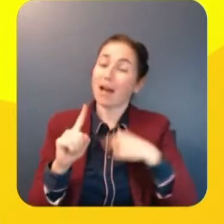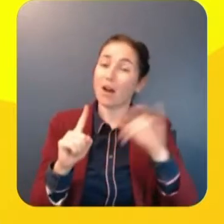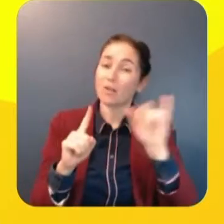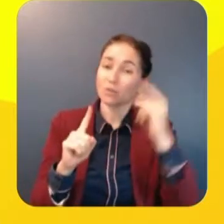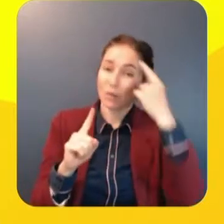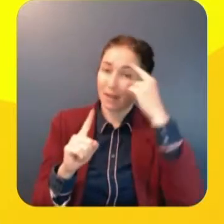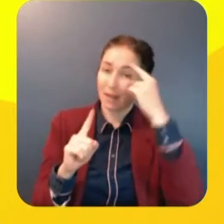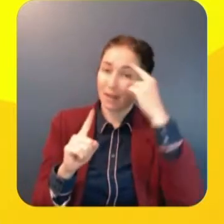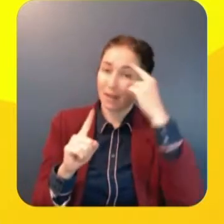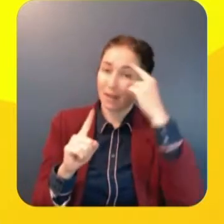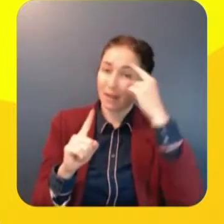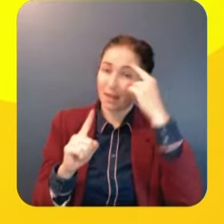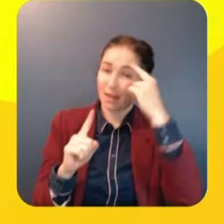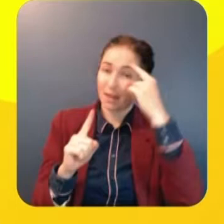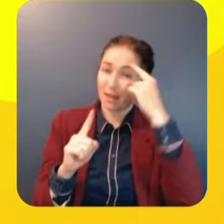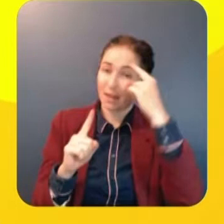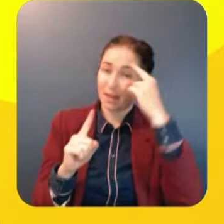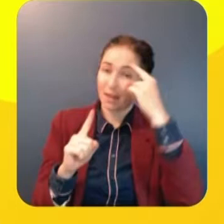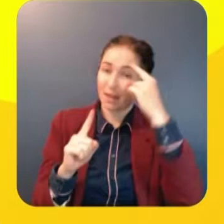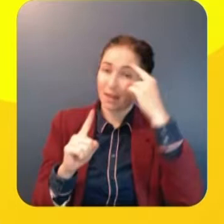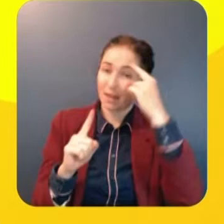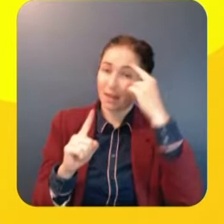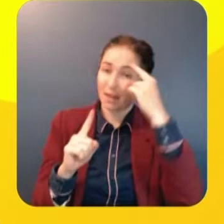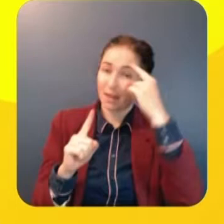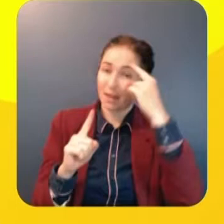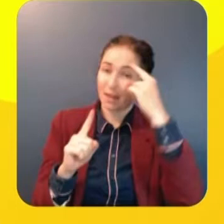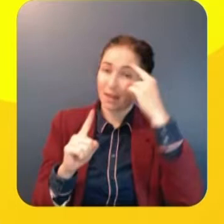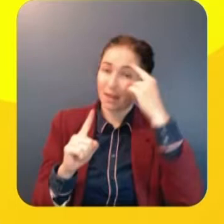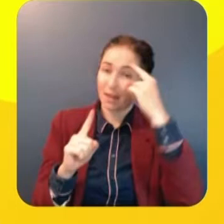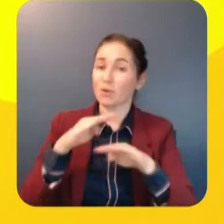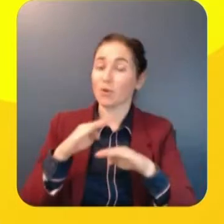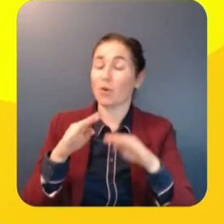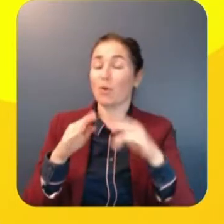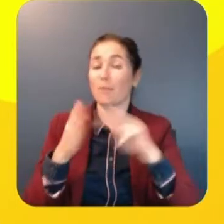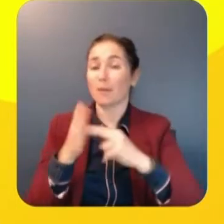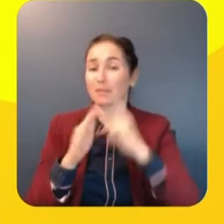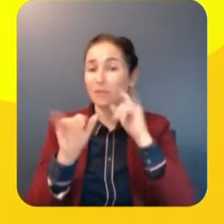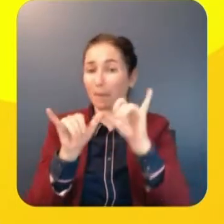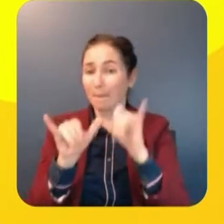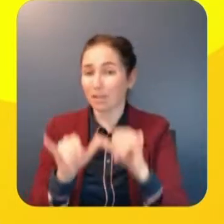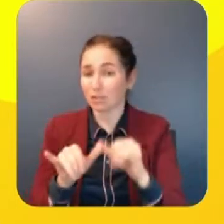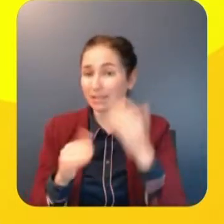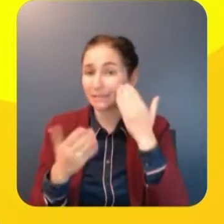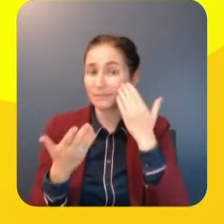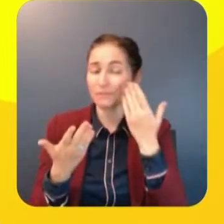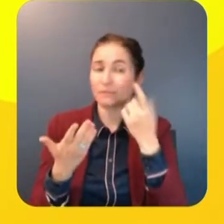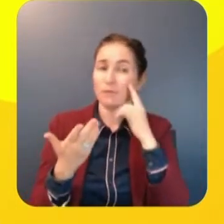it speaks to another core purpose of metrics, which is with regards to promoting progress.